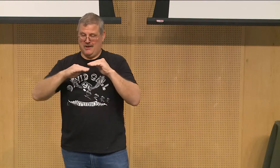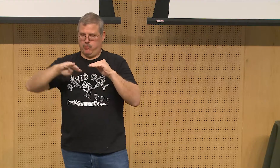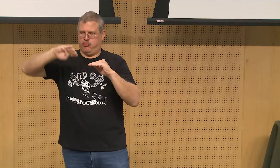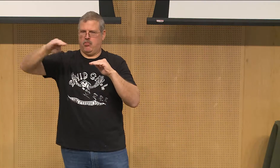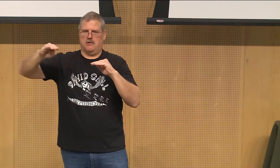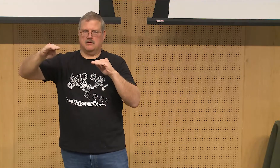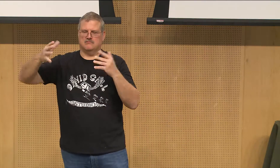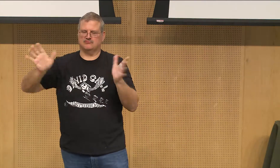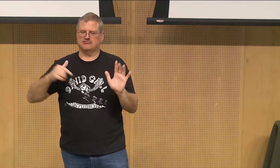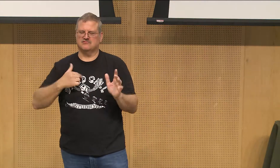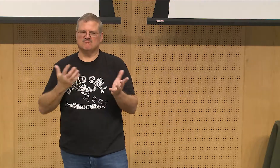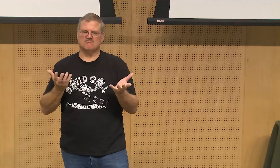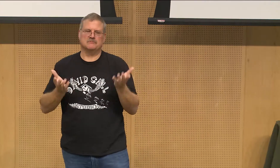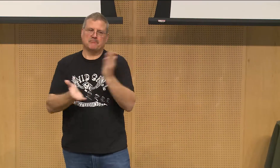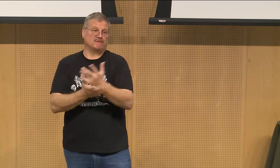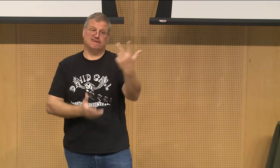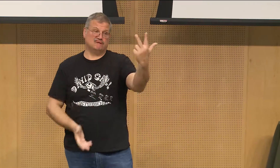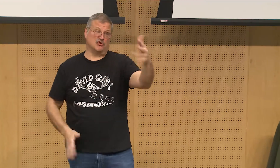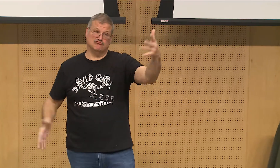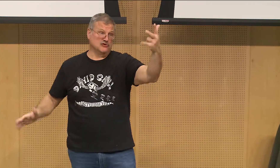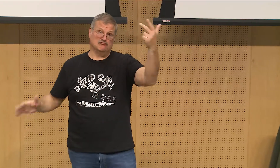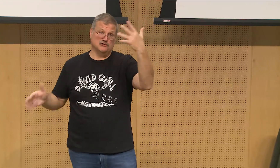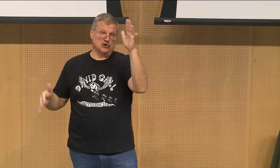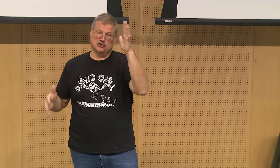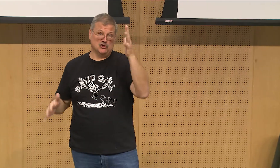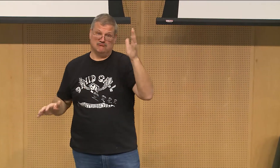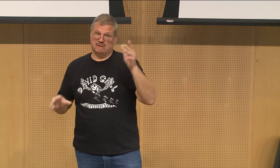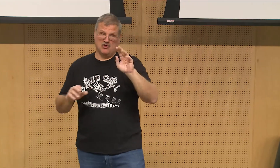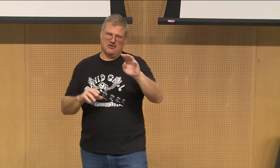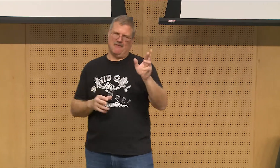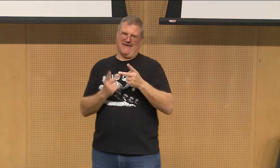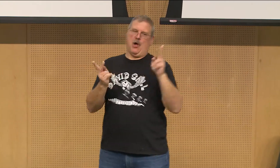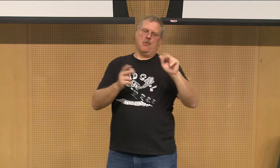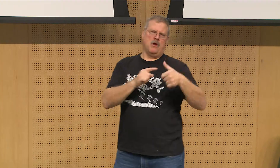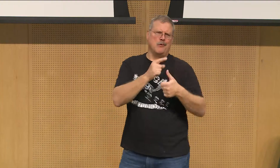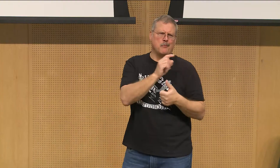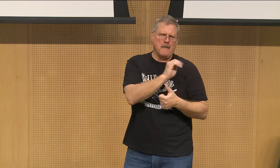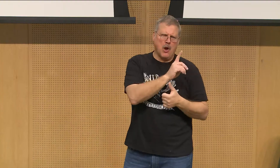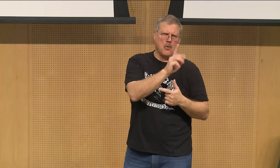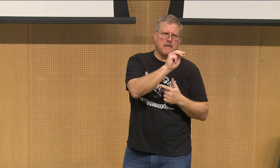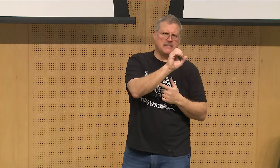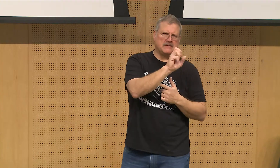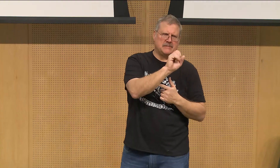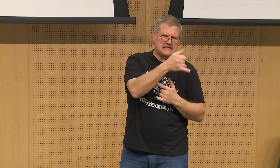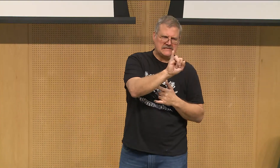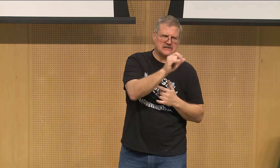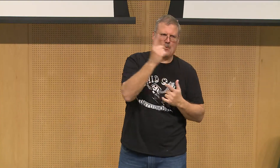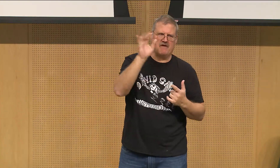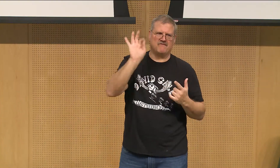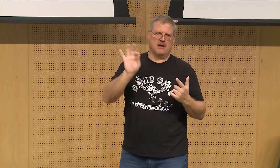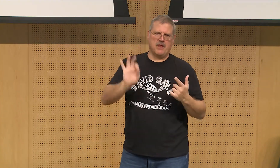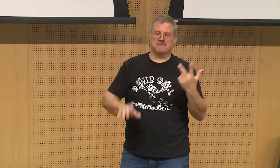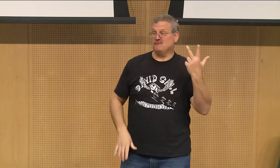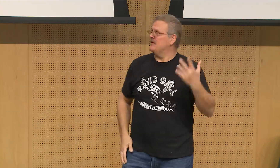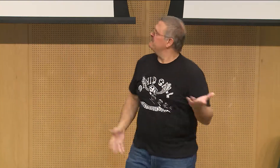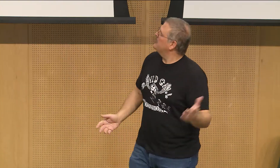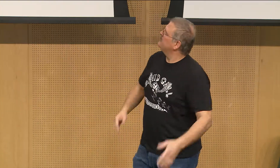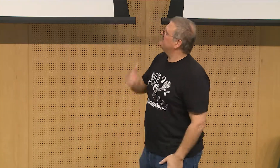so I only made 3 prints of this. I think one's in Maryland and the other ones in Mississippi and Freemont,